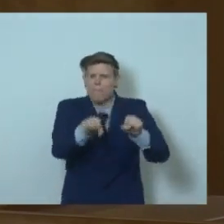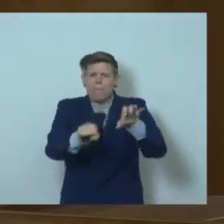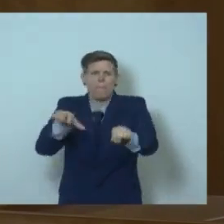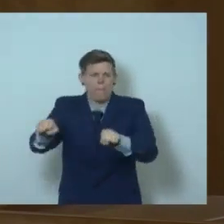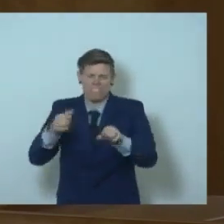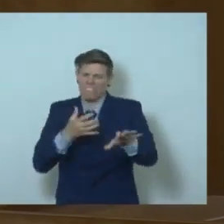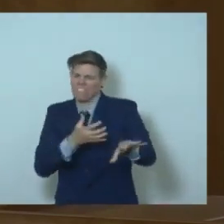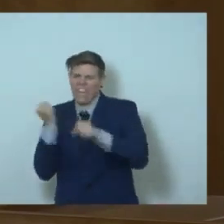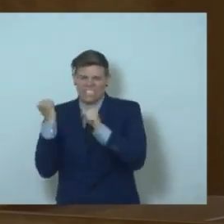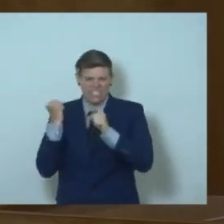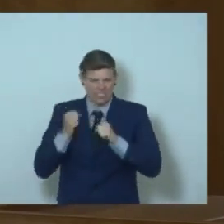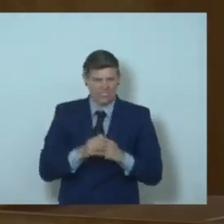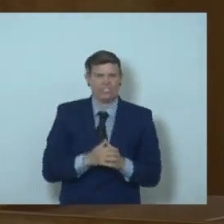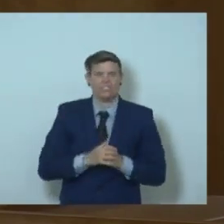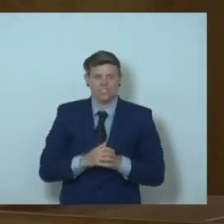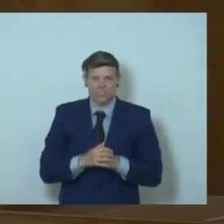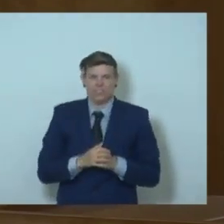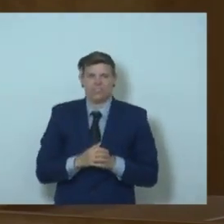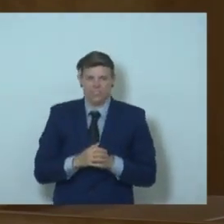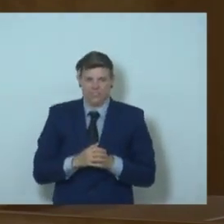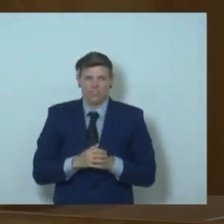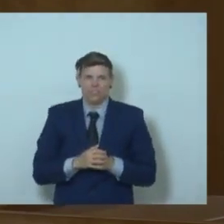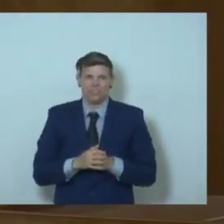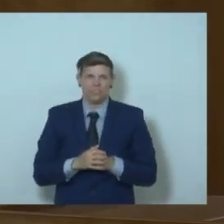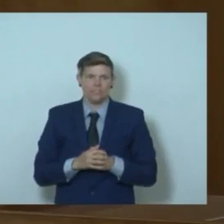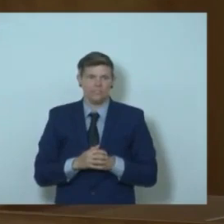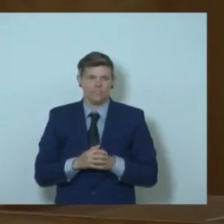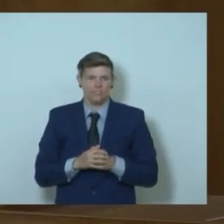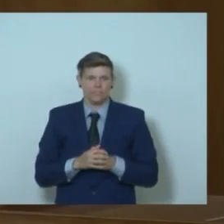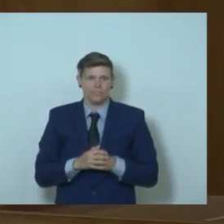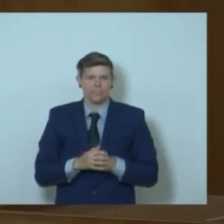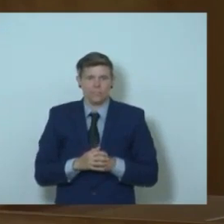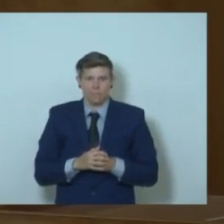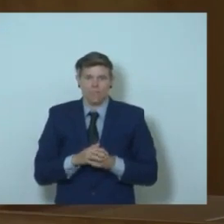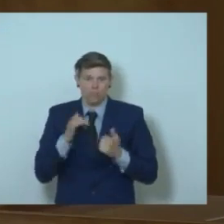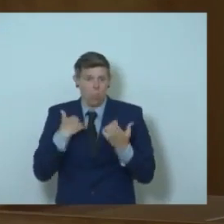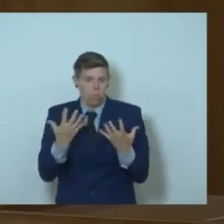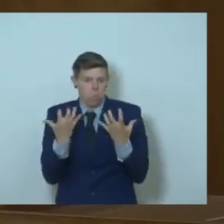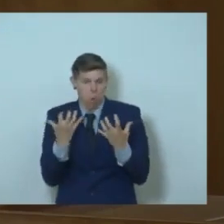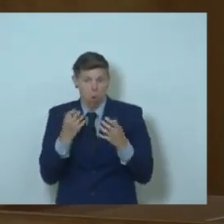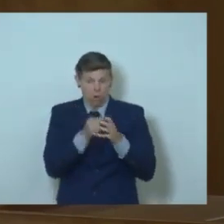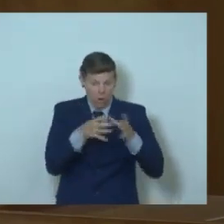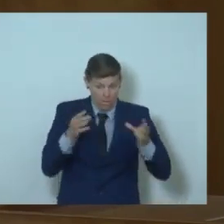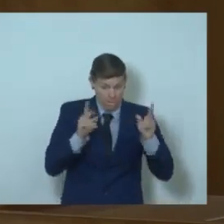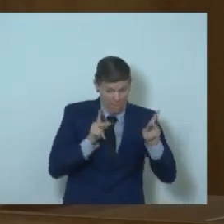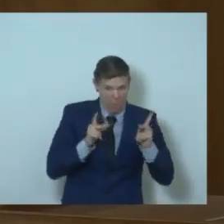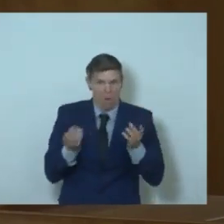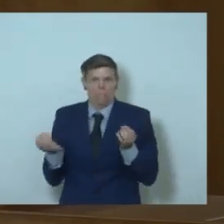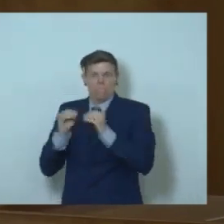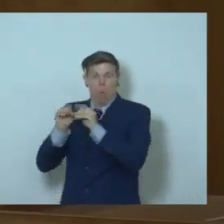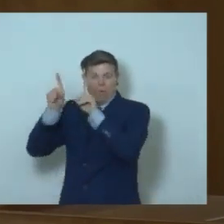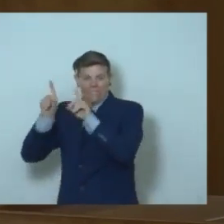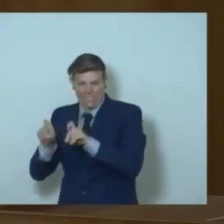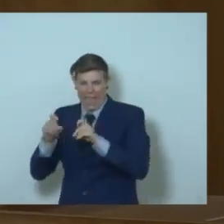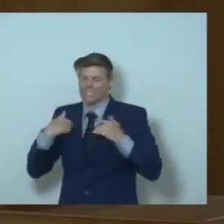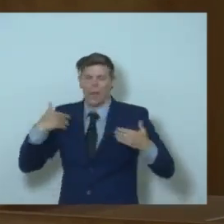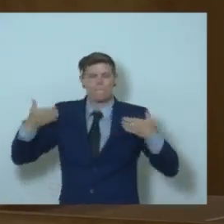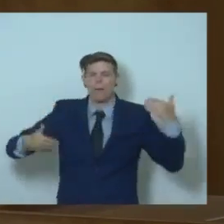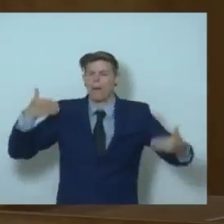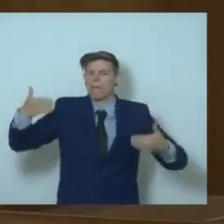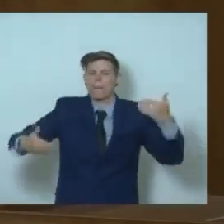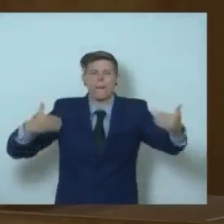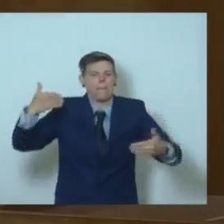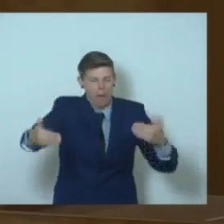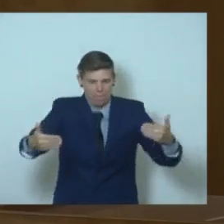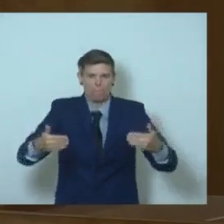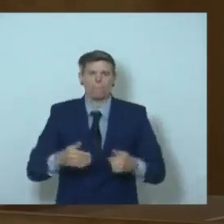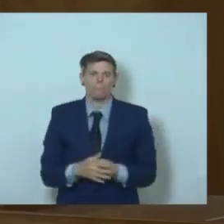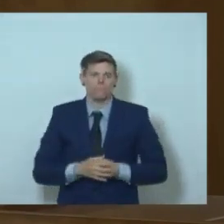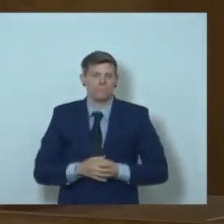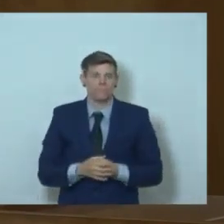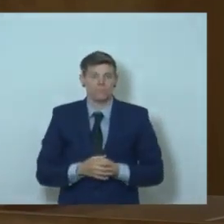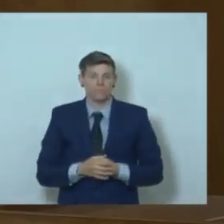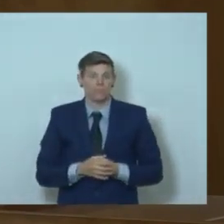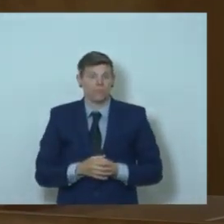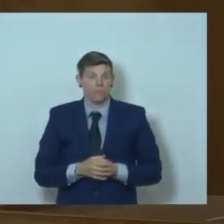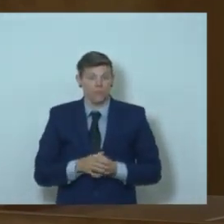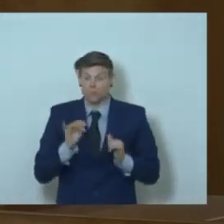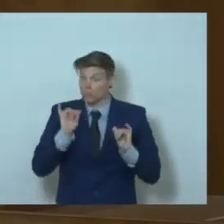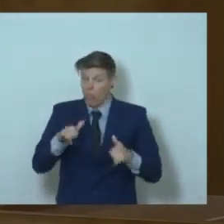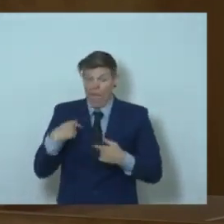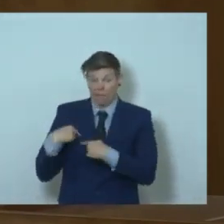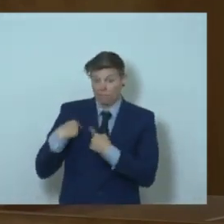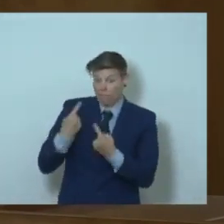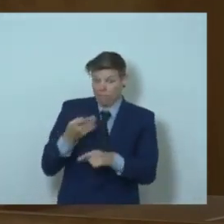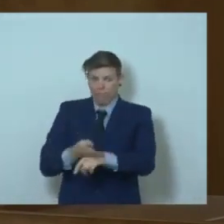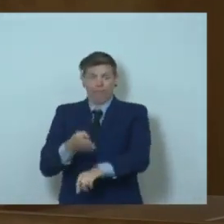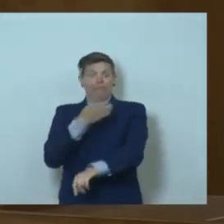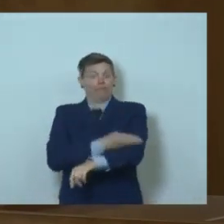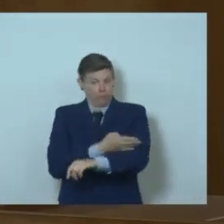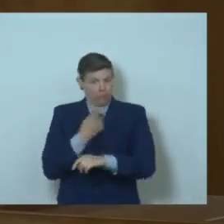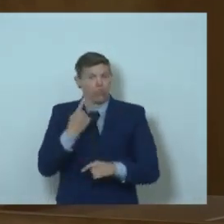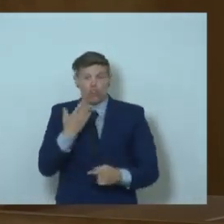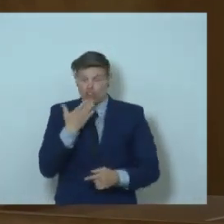INDIVIDUALS WITH A POSITIVE TEST AND RAPIDLY IDENTIFY ALL OF THEIR CONTACTS AND GET EVERYBODY QUARANTINE AND IN MANY CASES TESTED AS WELL TO SEE WHERE THEY STAND SO GOOD PROGRESS THERE IN